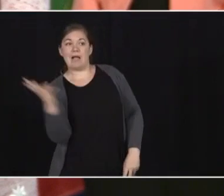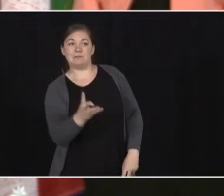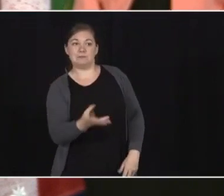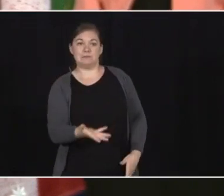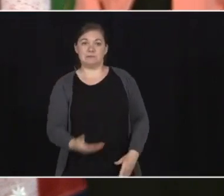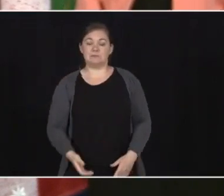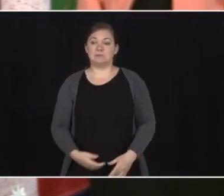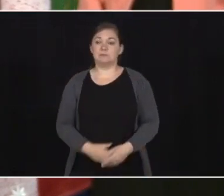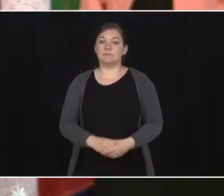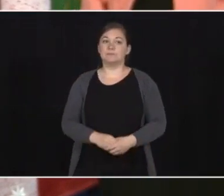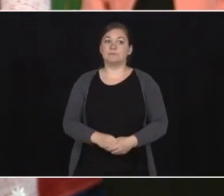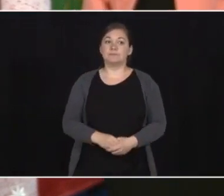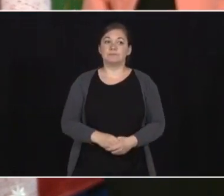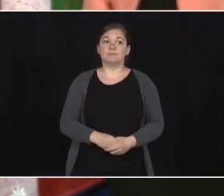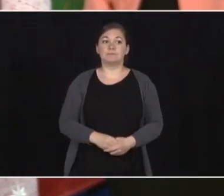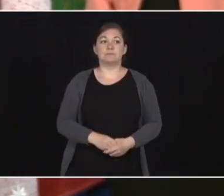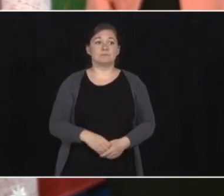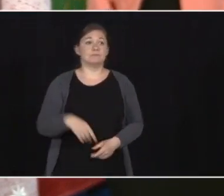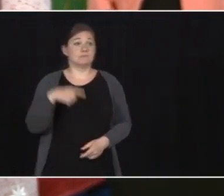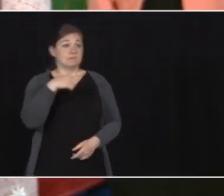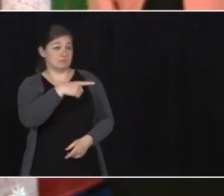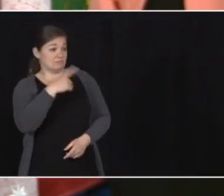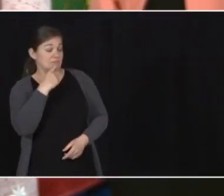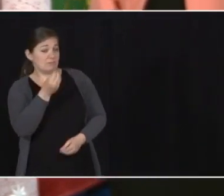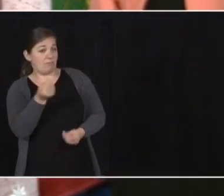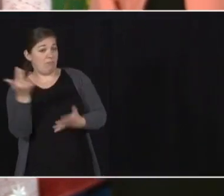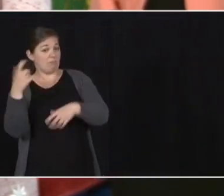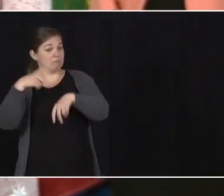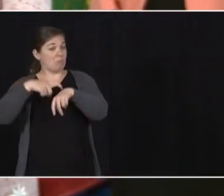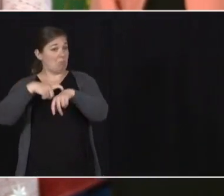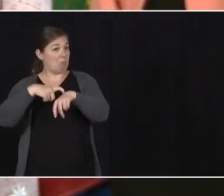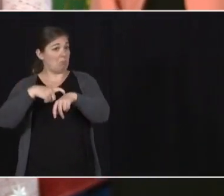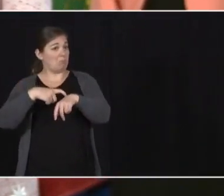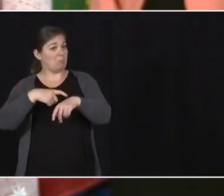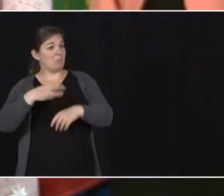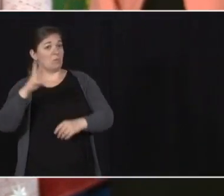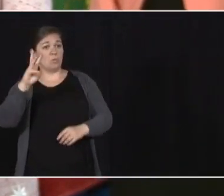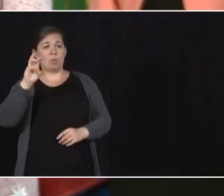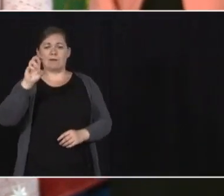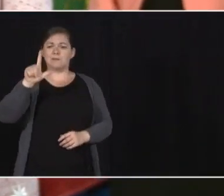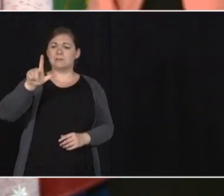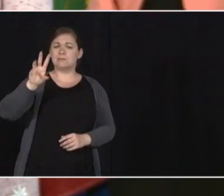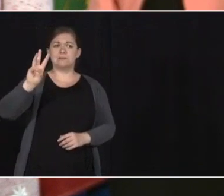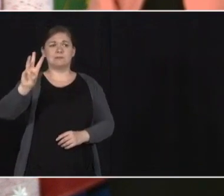You have mentioned a couple of times that we cannot paint all of the 600+ long-term care